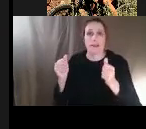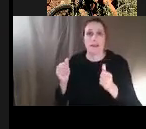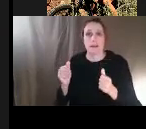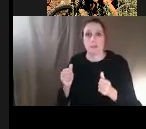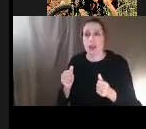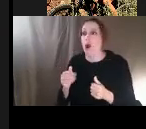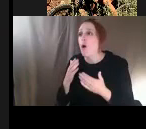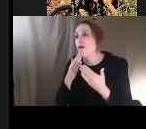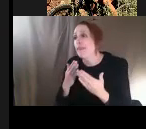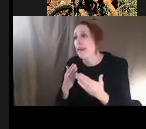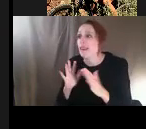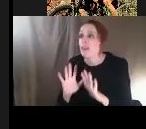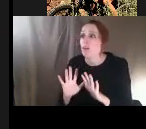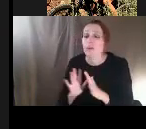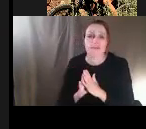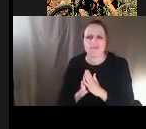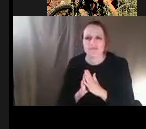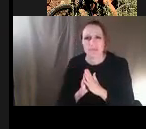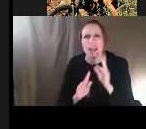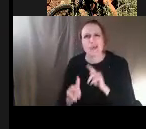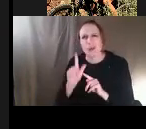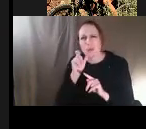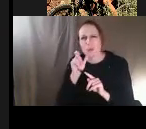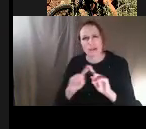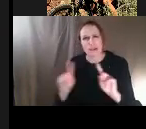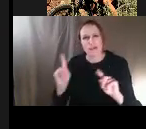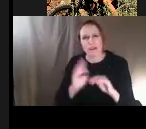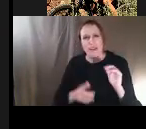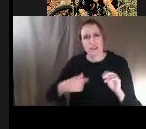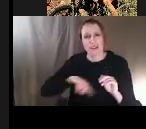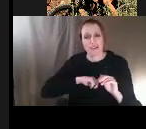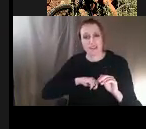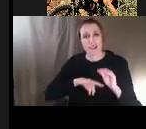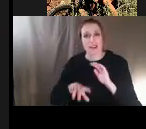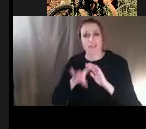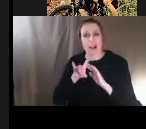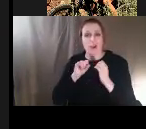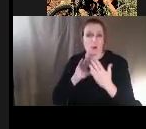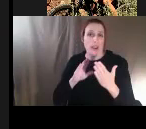culturally distinct from us have had to find a way to survive in this society of massive systemic